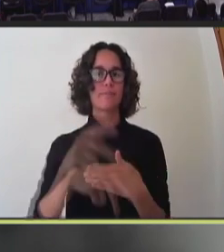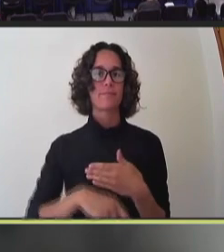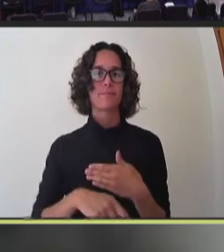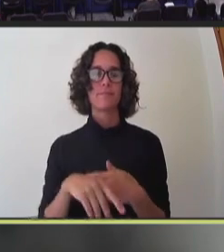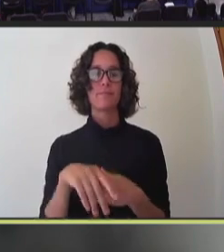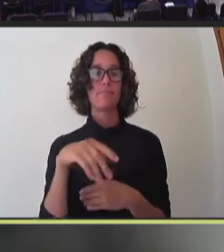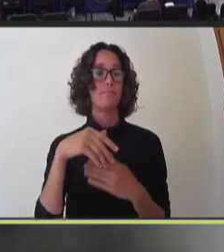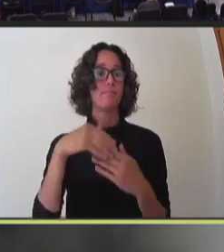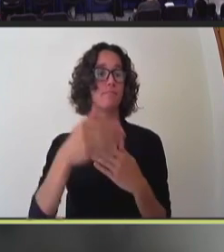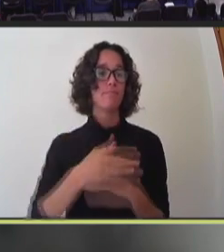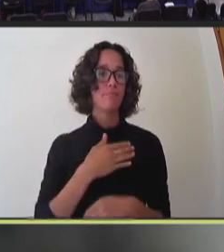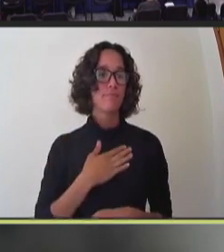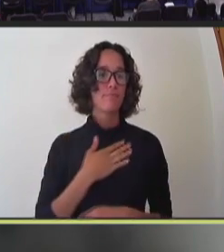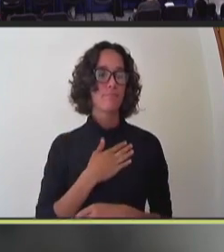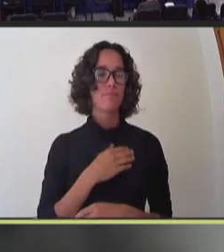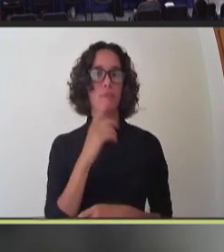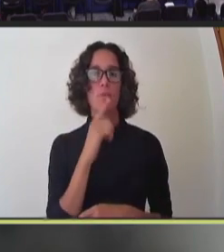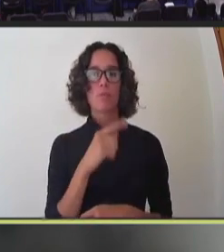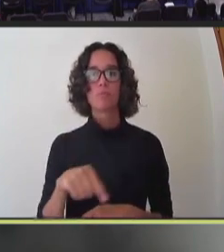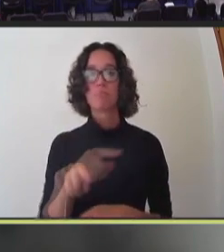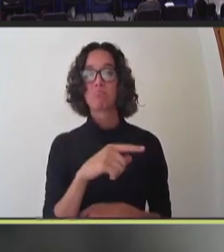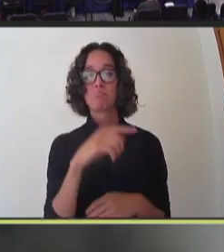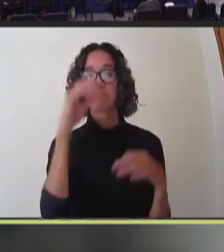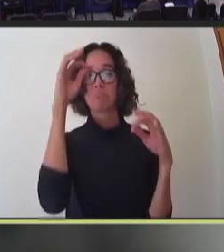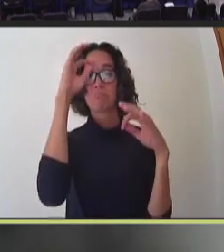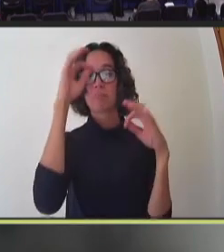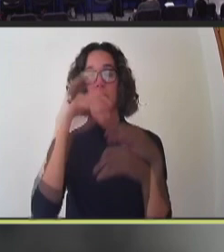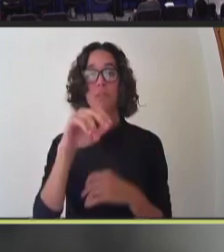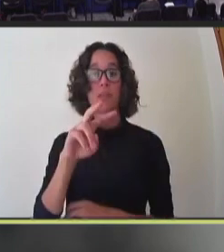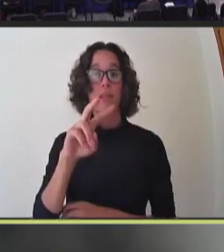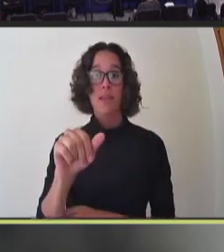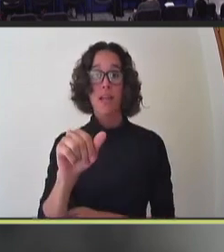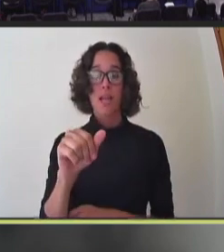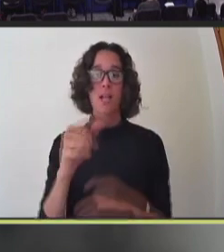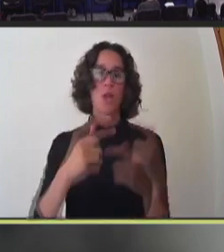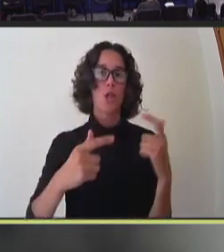So, for those of you that don't know, the VA is the largest integrated healthcare